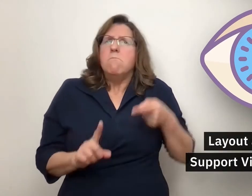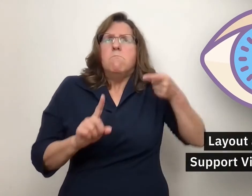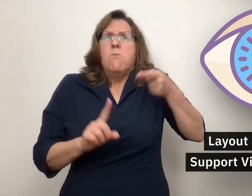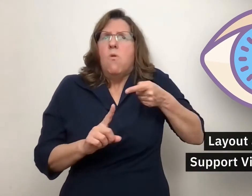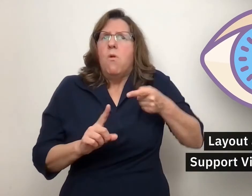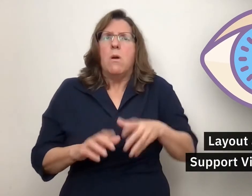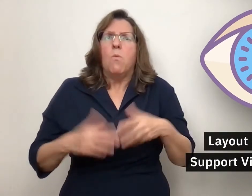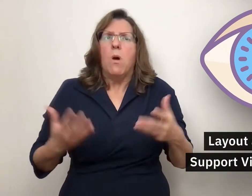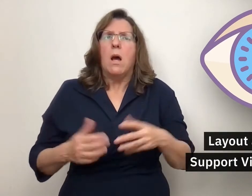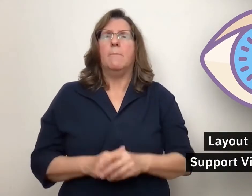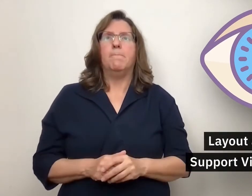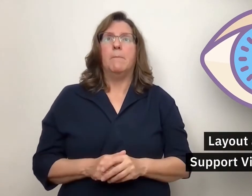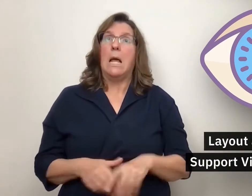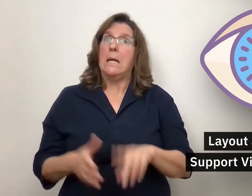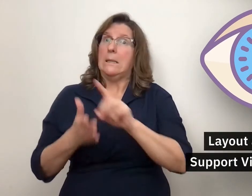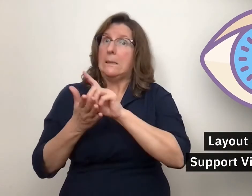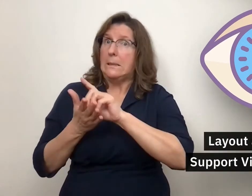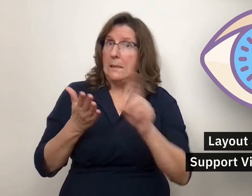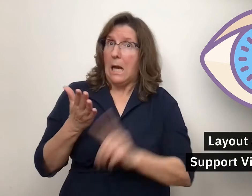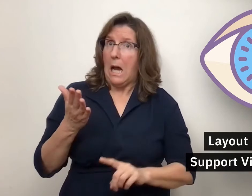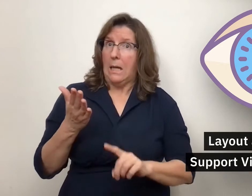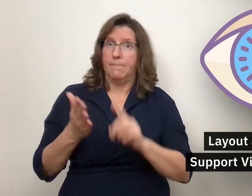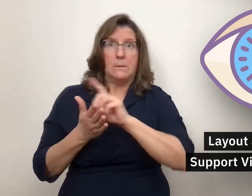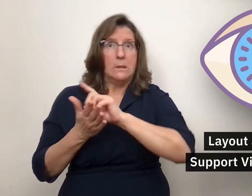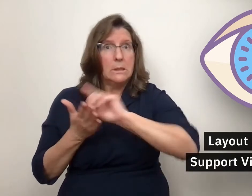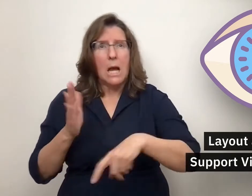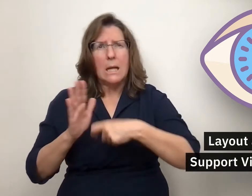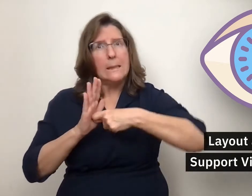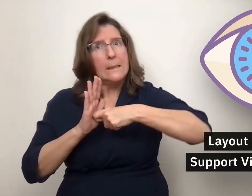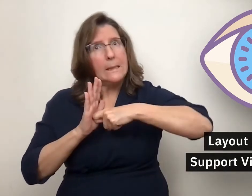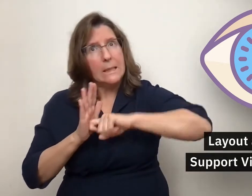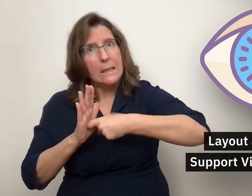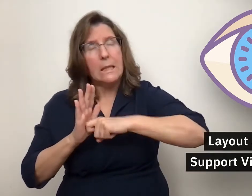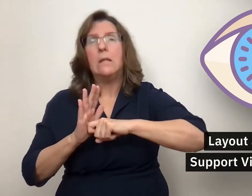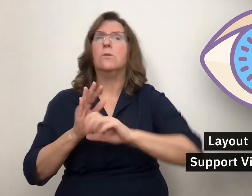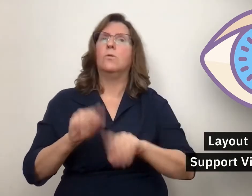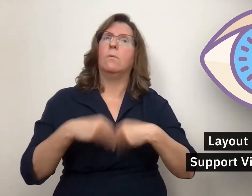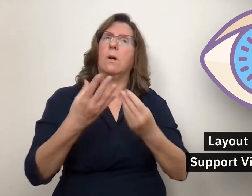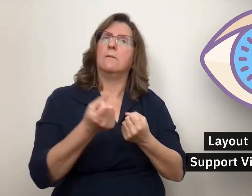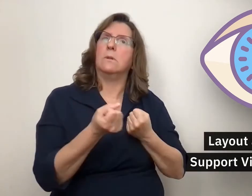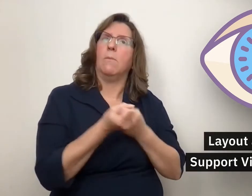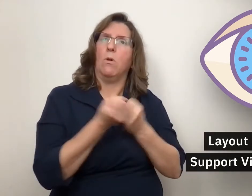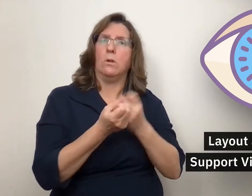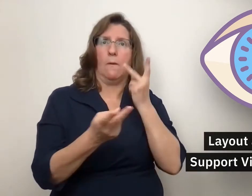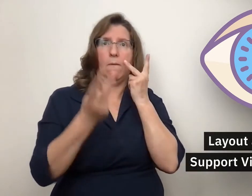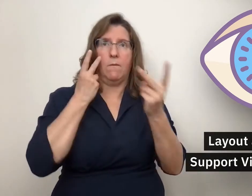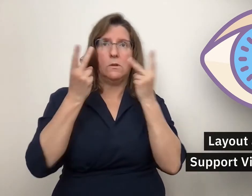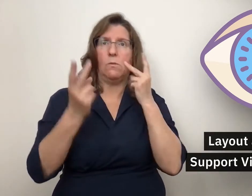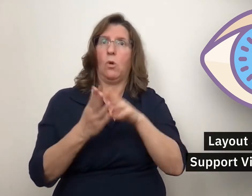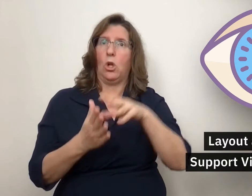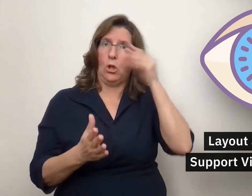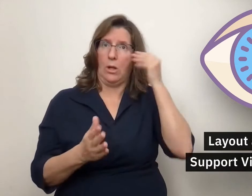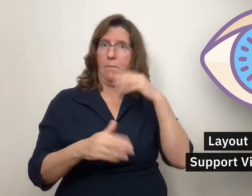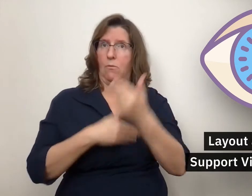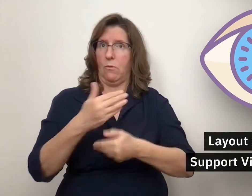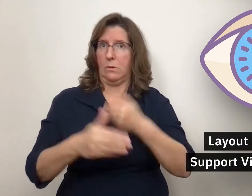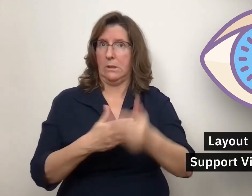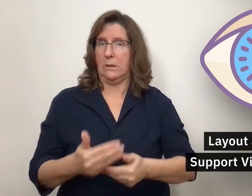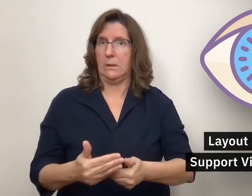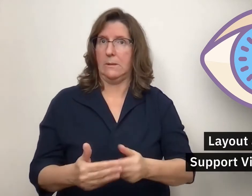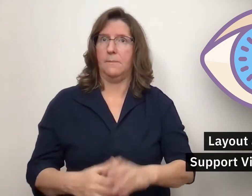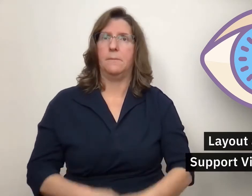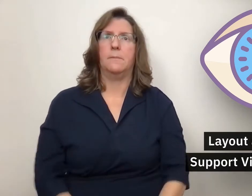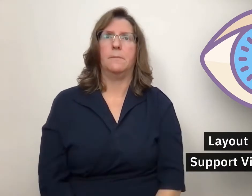So the takeaway is . . . that layout and design are KEY when the goal is to support visual learning.